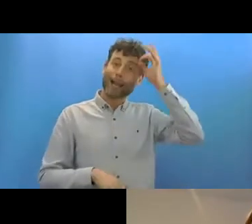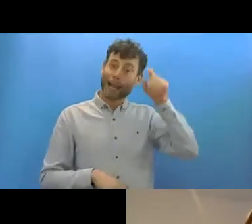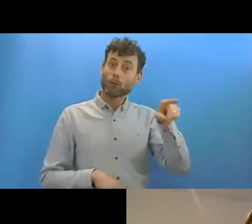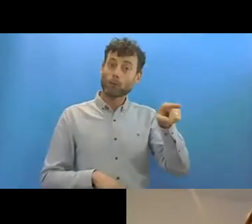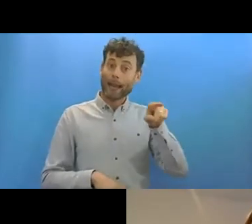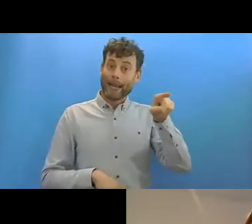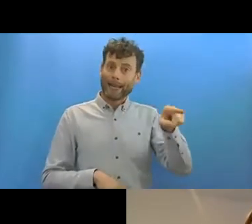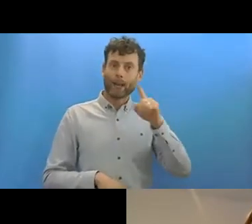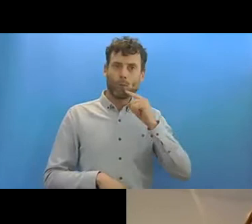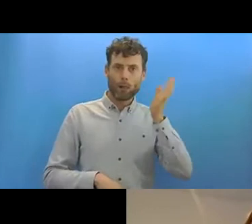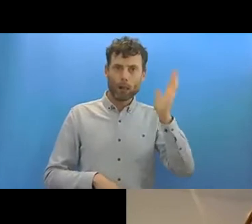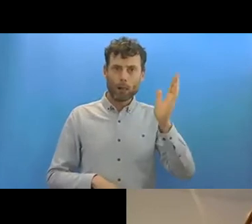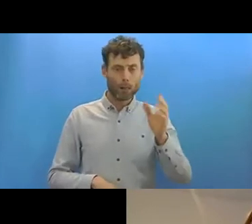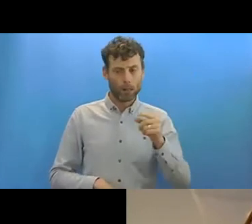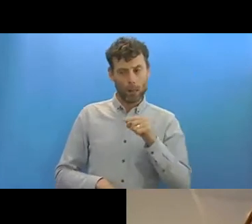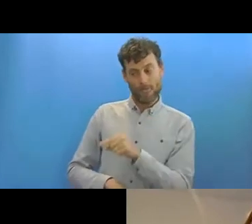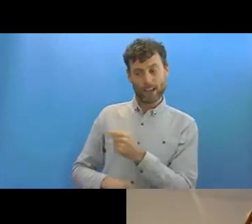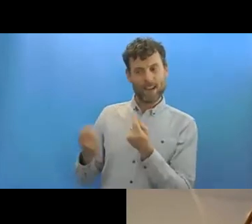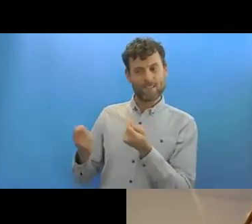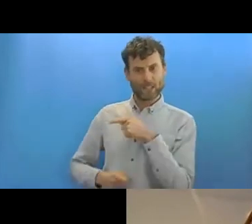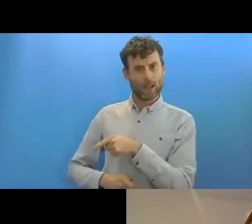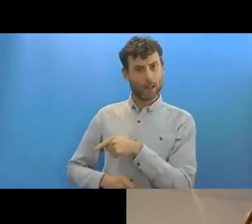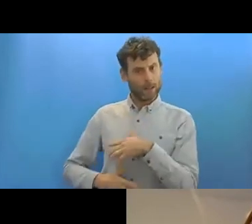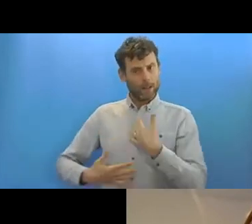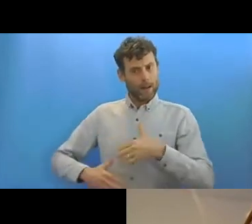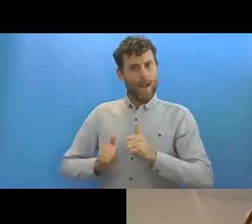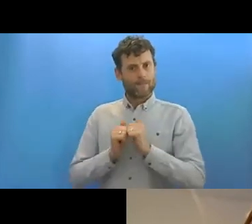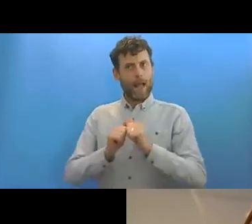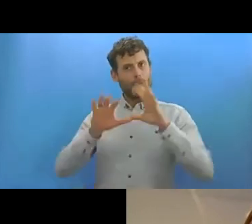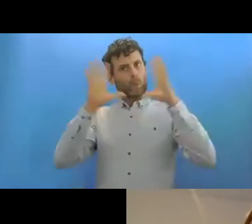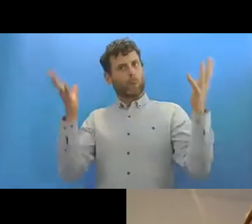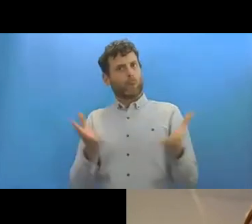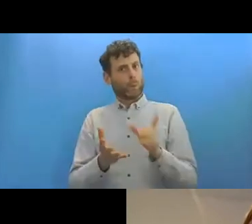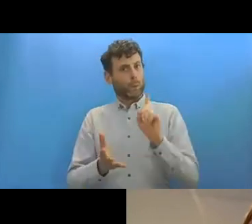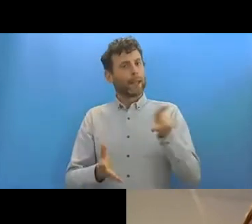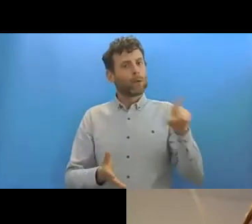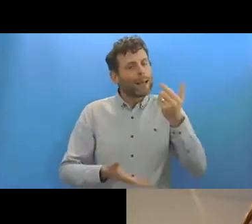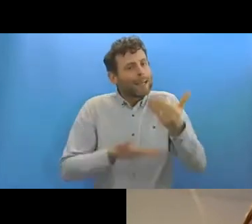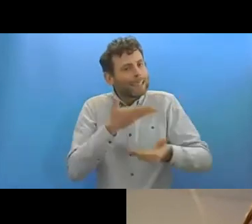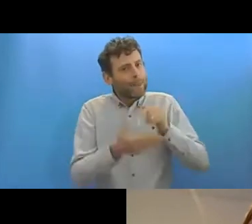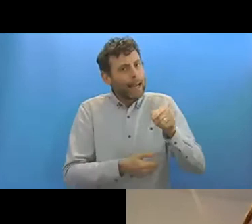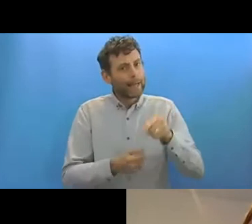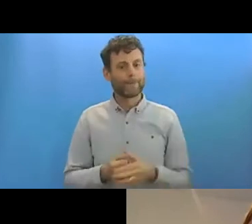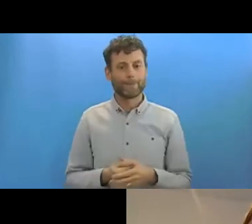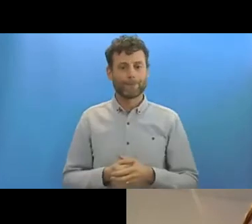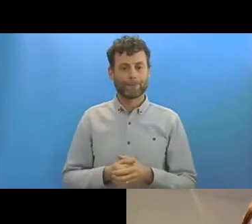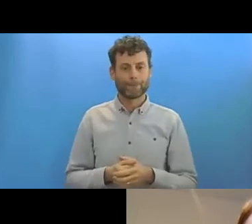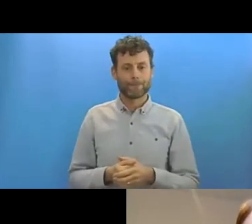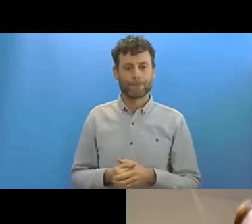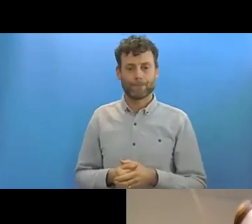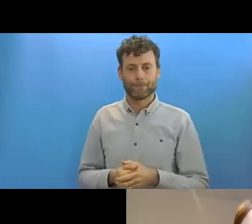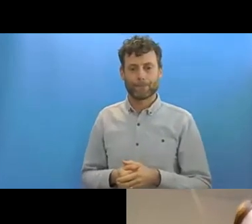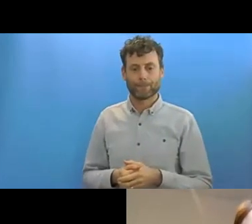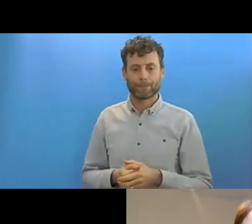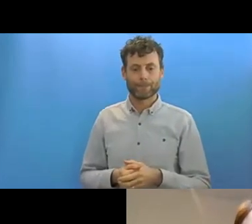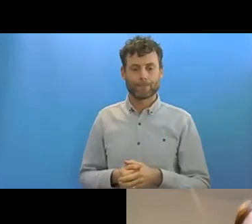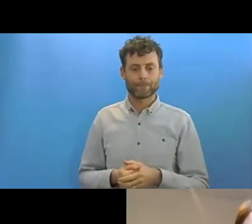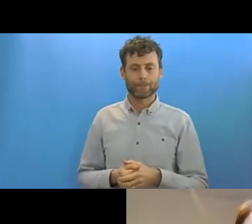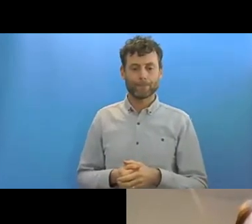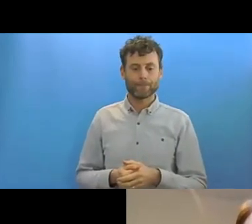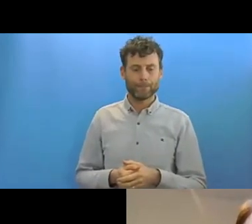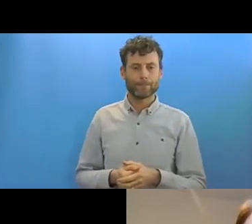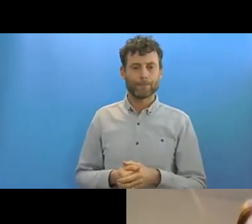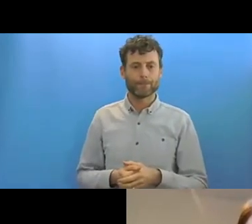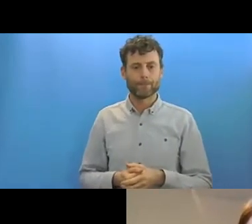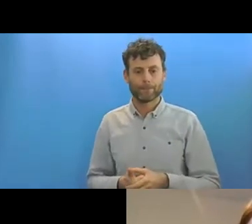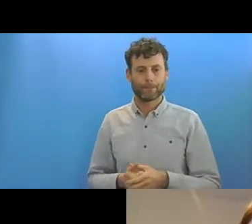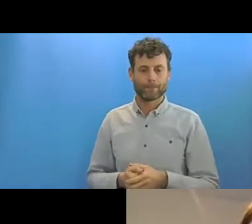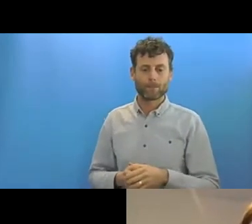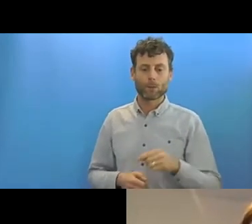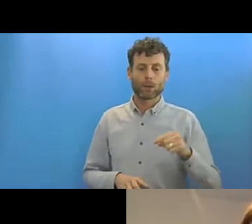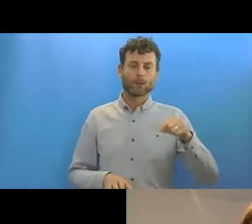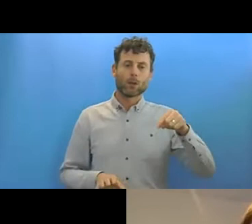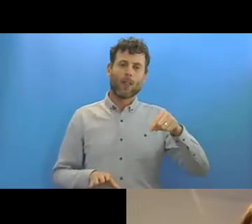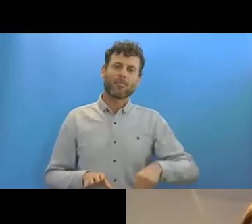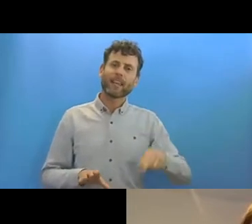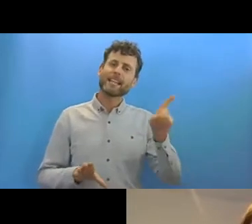It's a real mark of achievement and I know Neil from the British Council will talk more about the international impact of the Festival too, but it really is immense.